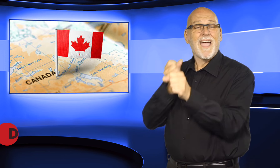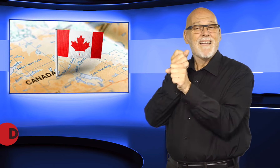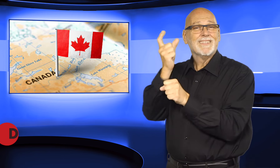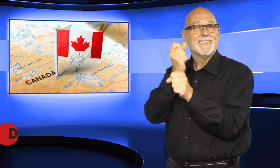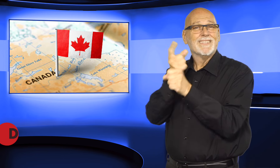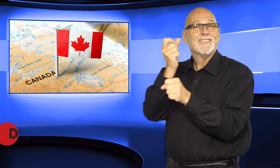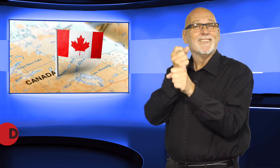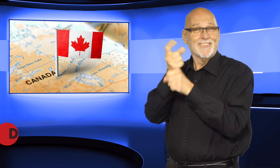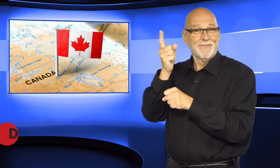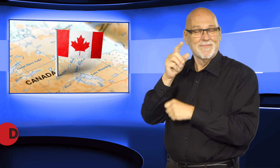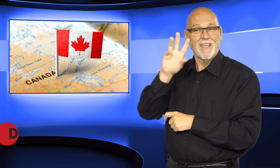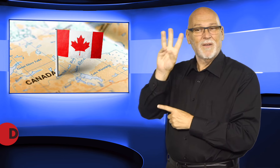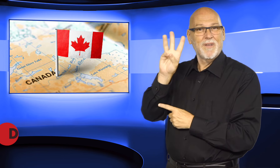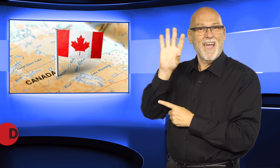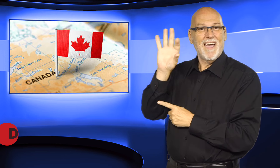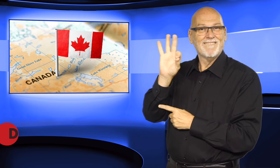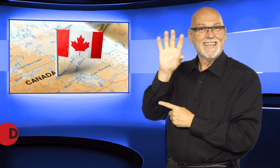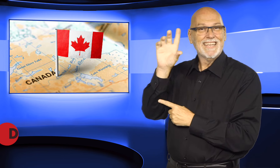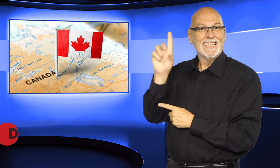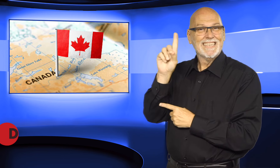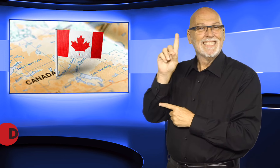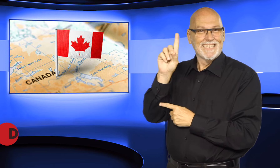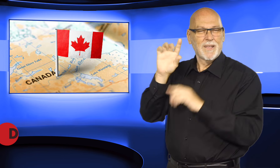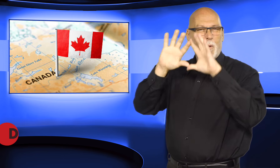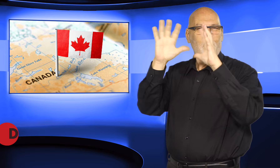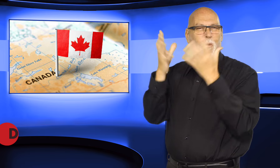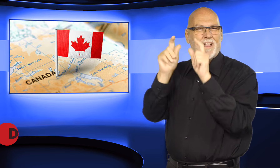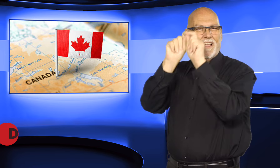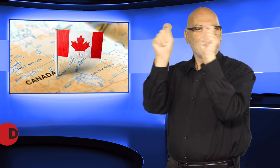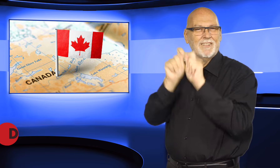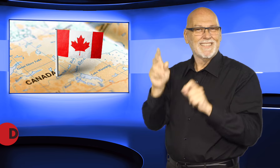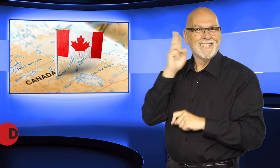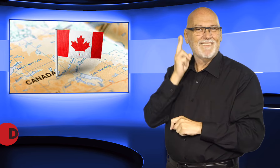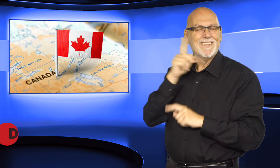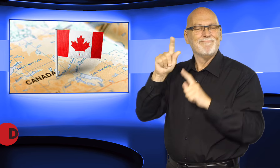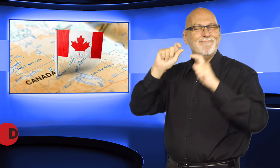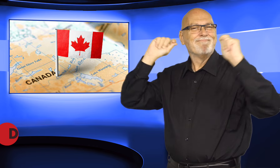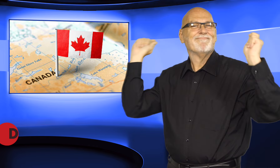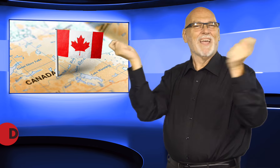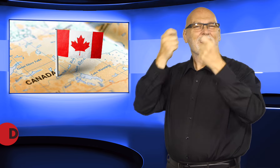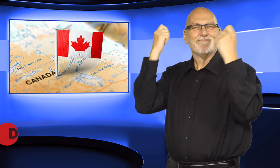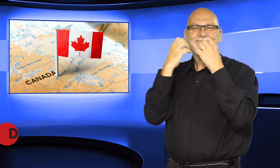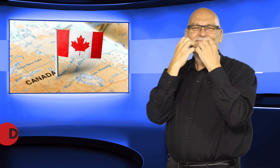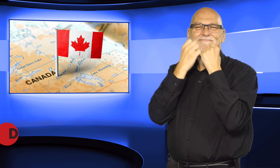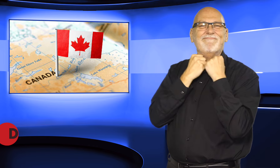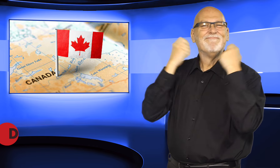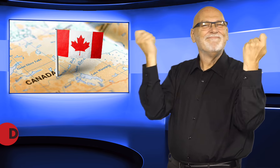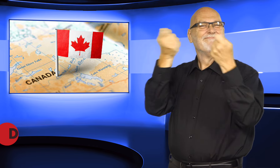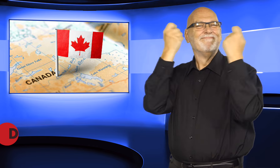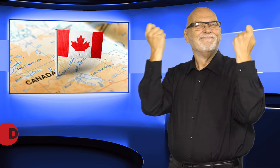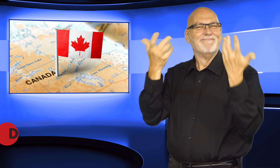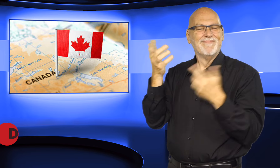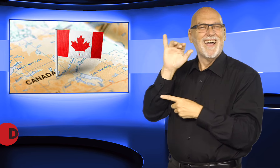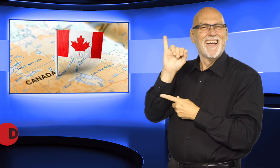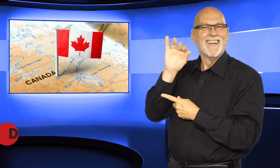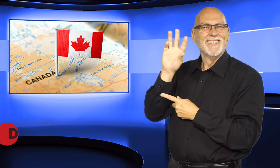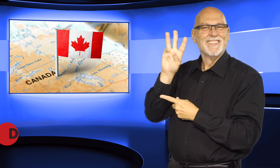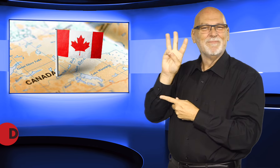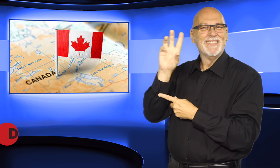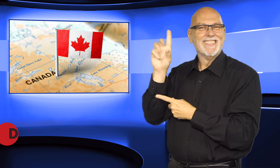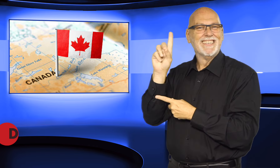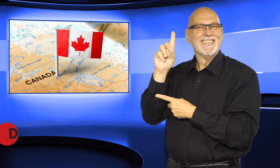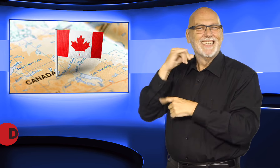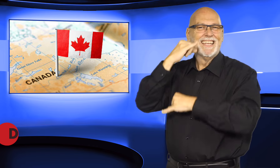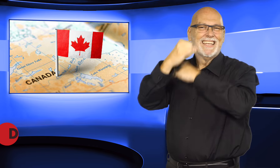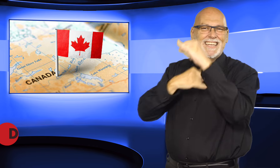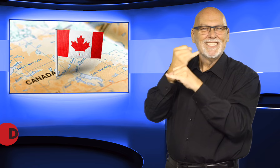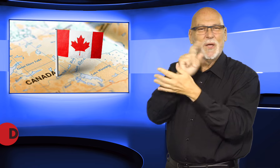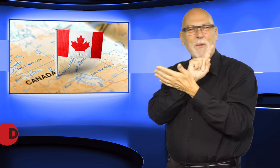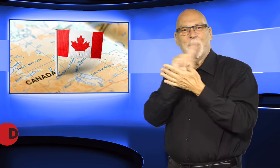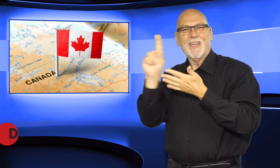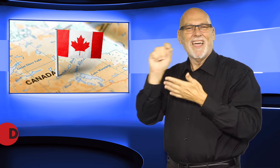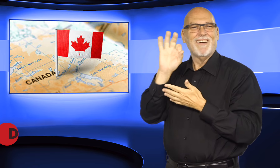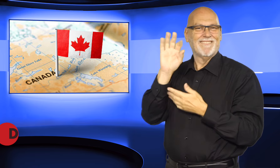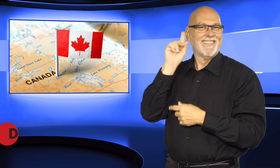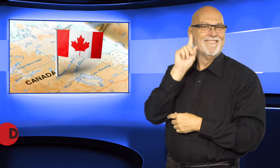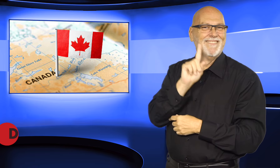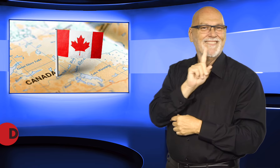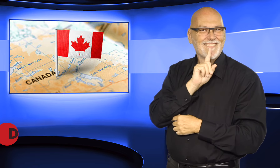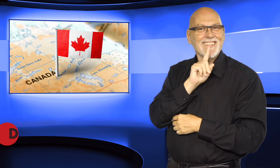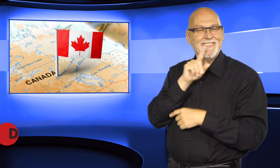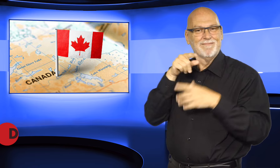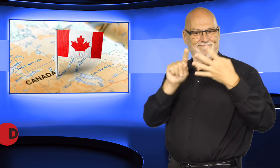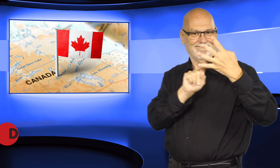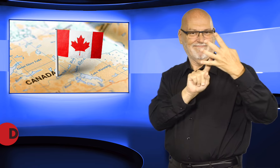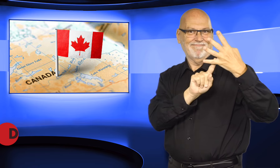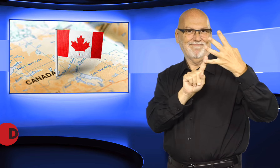[ANSELMO]: Every year WFD celebrates the International Week of the Deaf (IWD)